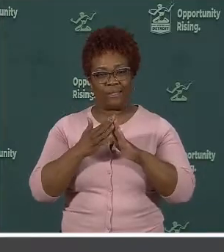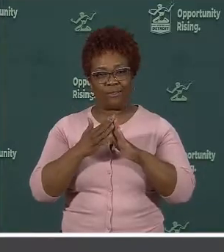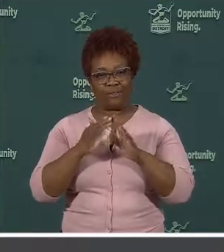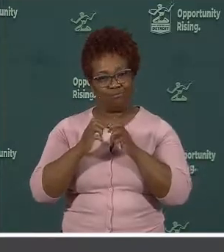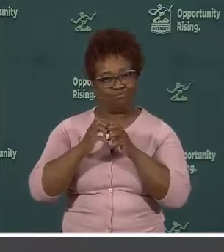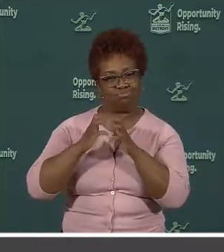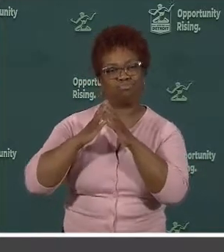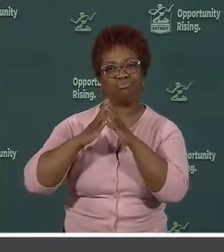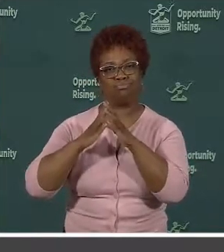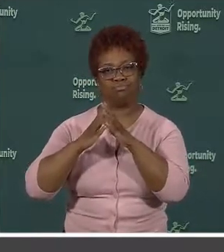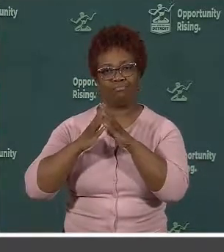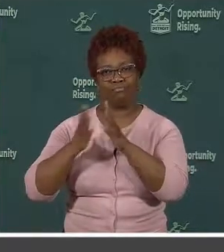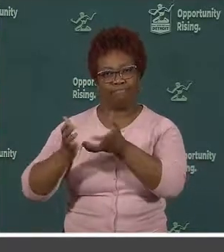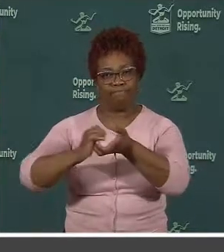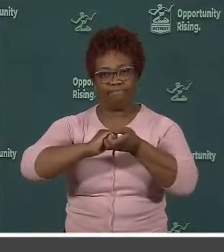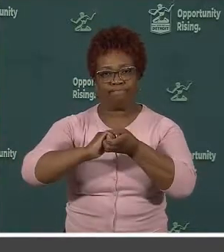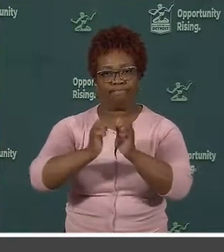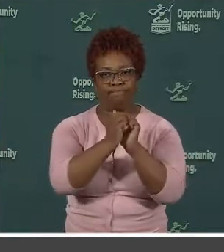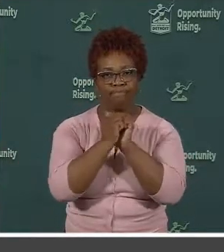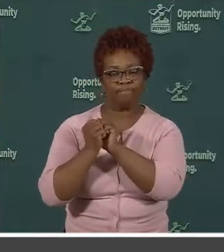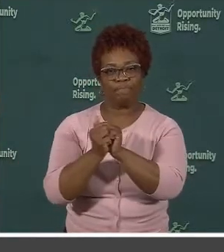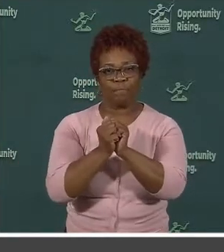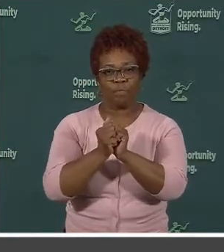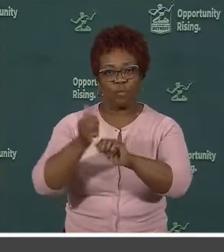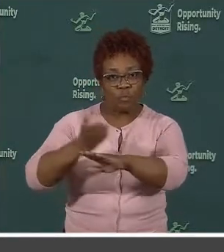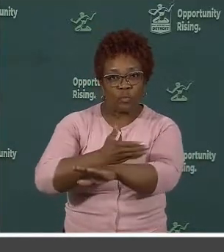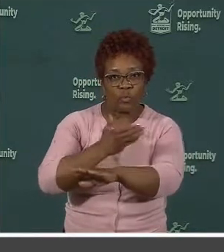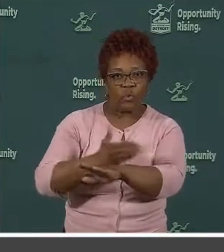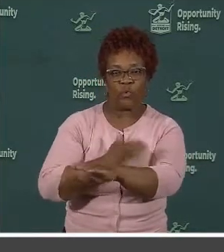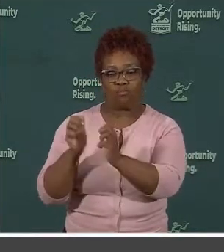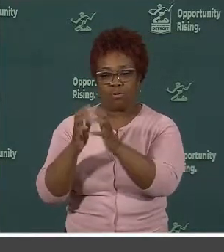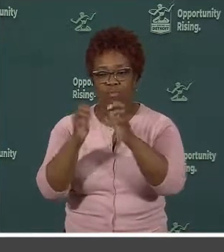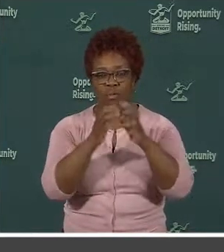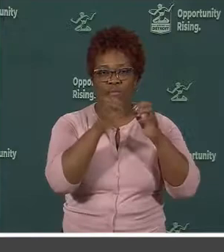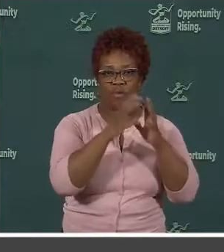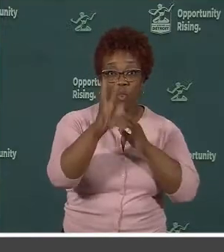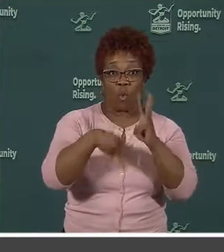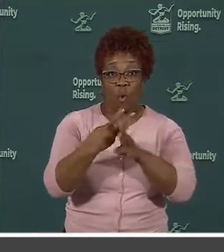TO REBUILD FOR THE WORLD TO SEE CONTINUE TO USE THE CITY AS A